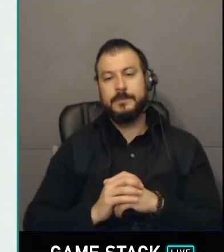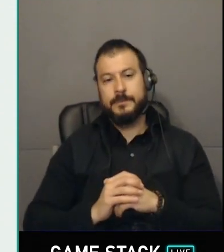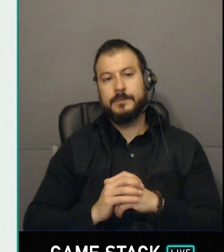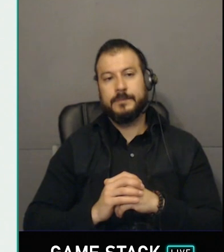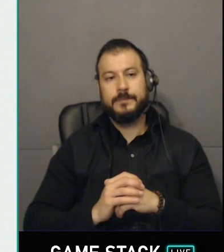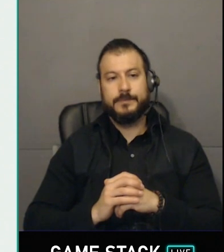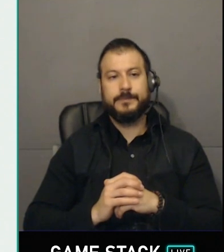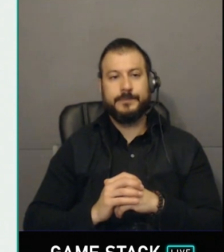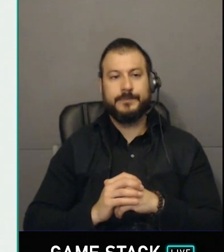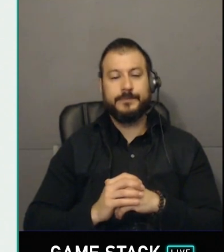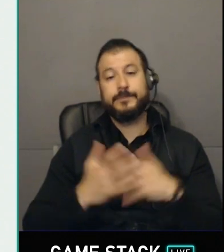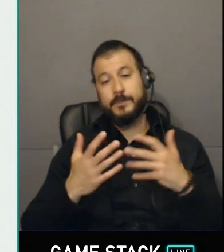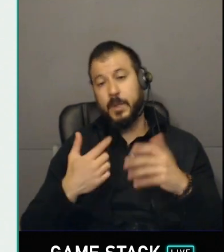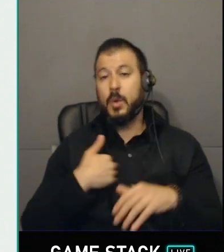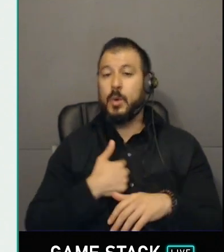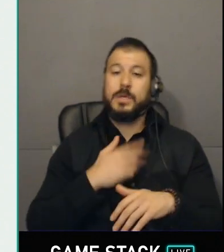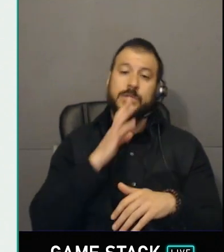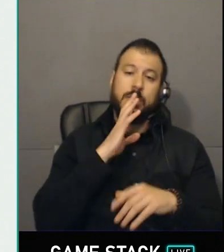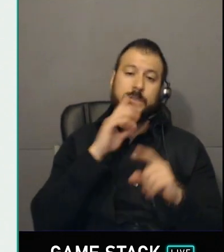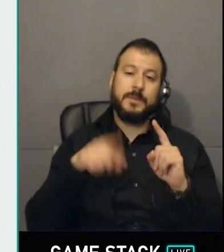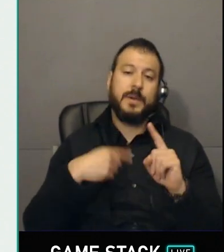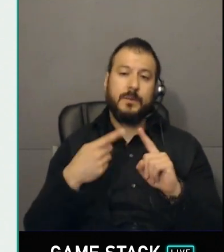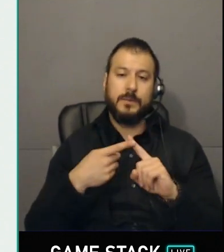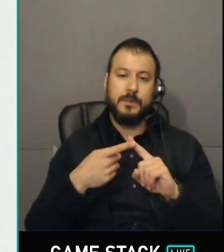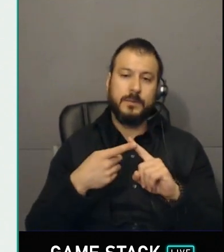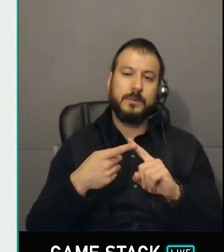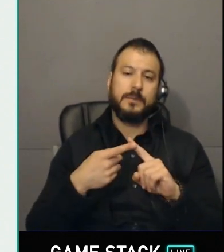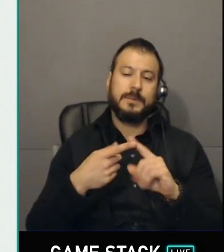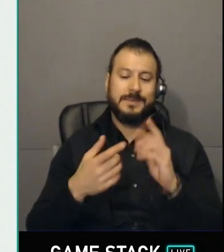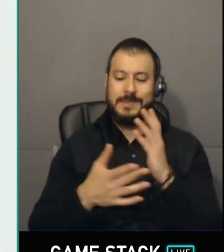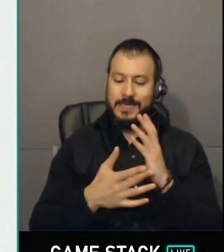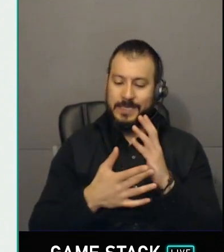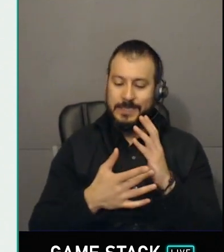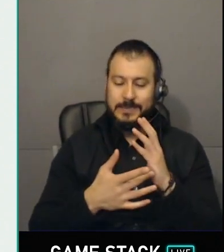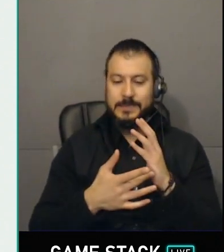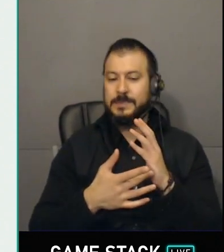We've talked about techniques that can be used,